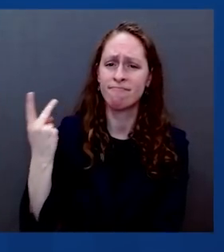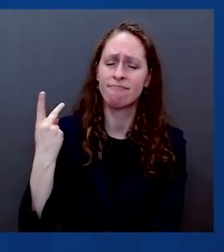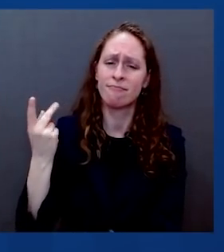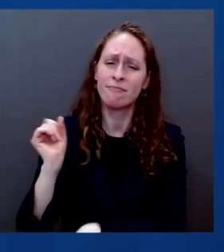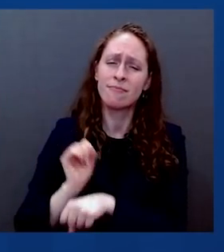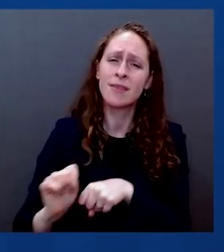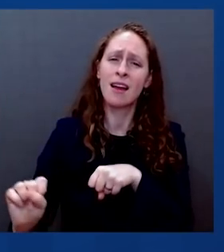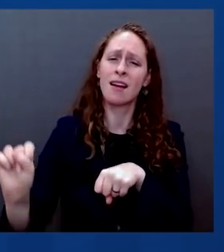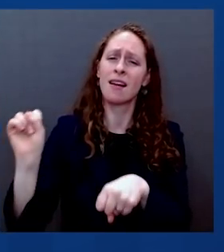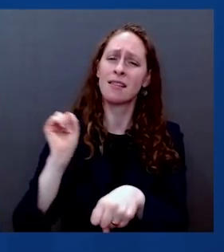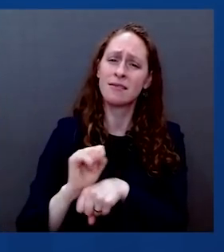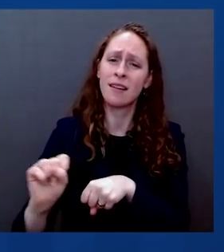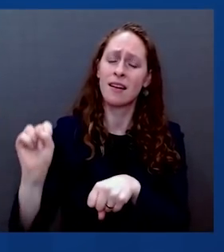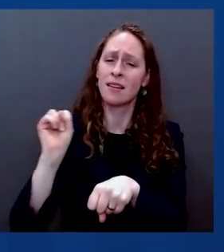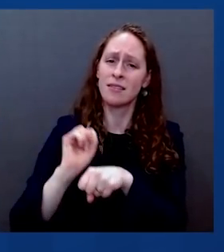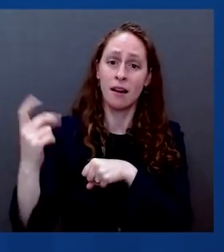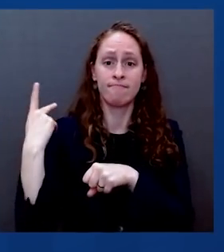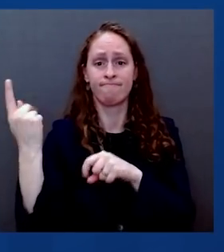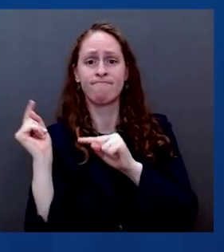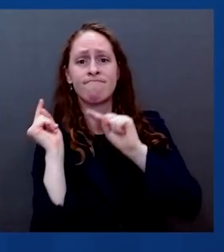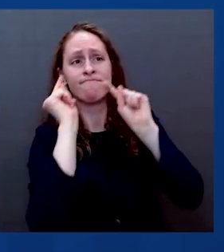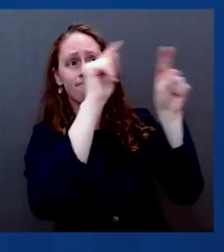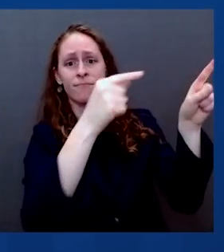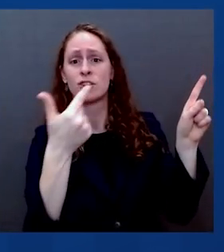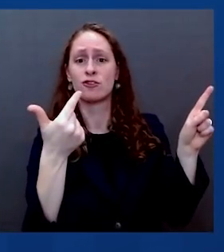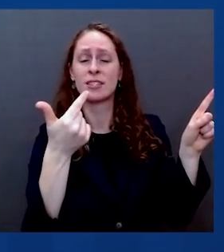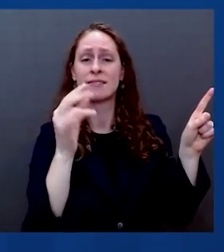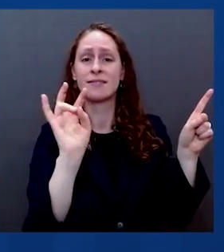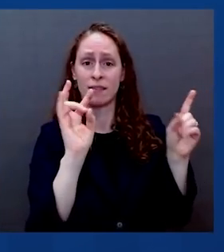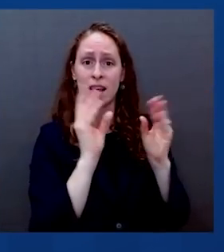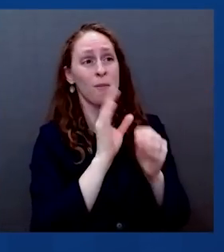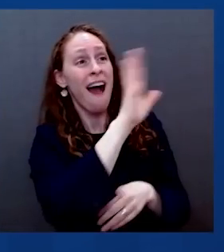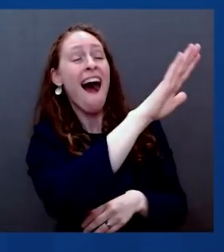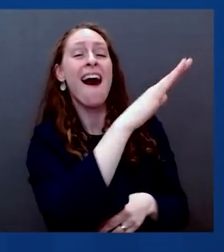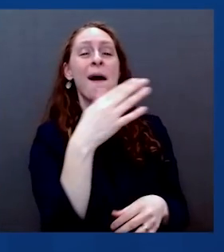And the response was, "For how long?" "For how long?"